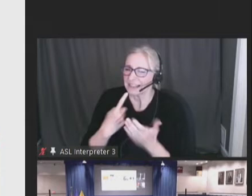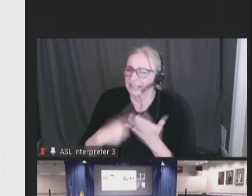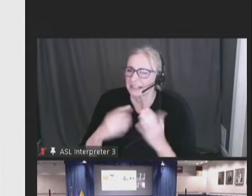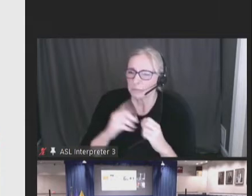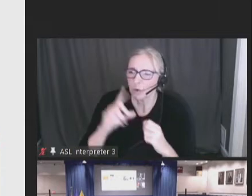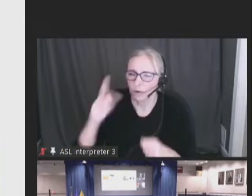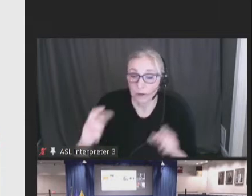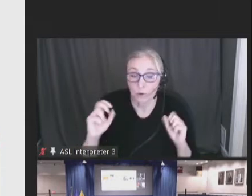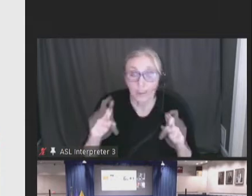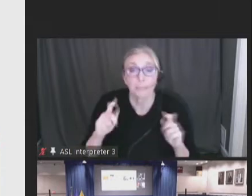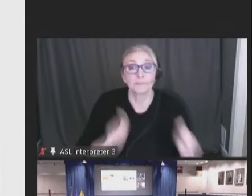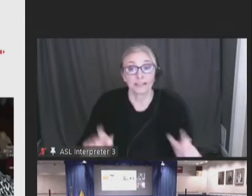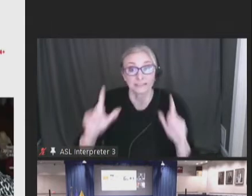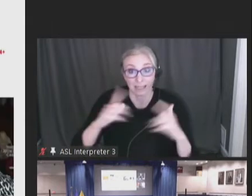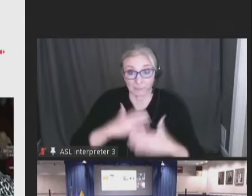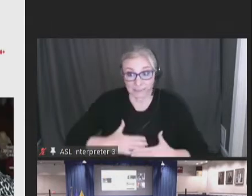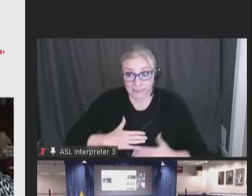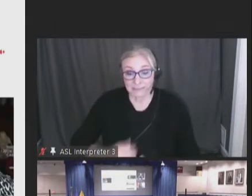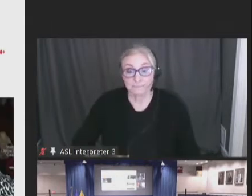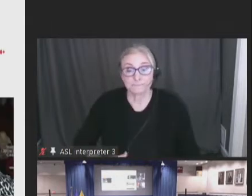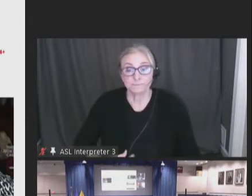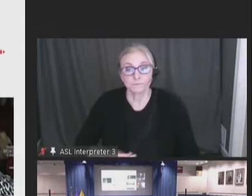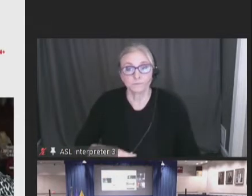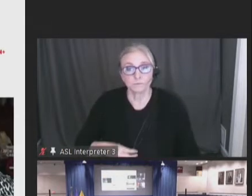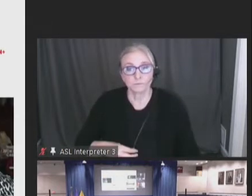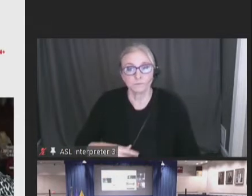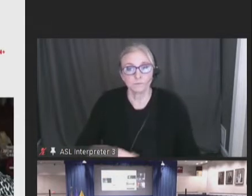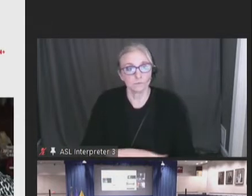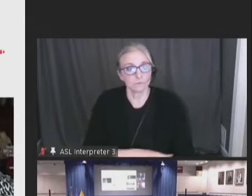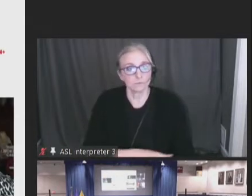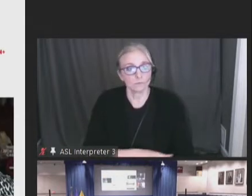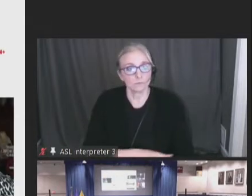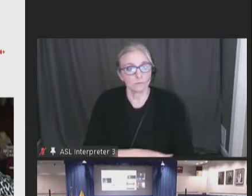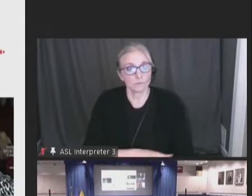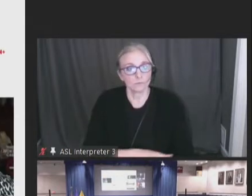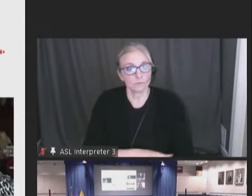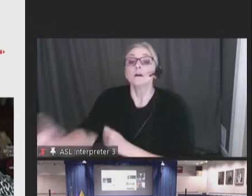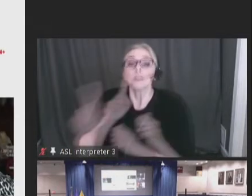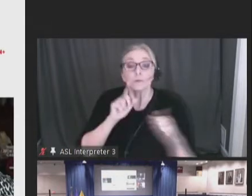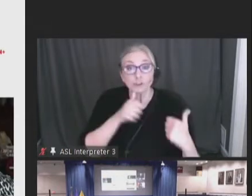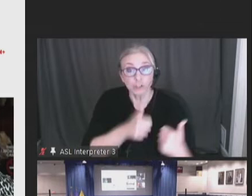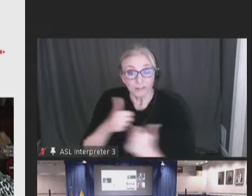Next slide, please. There were a number of challenges for this profession. And I think